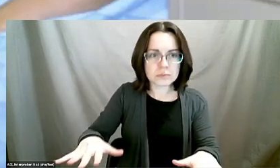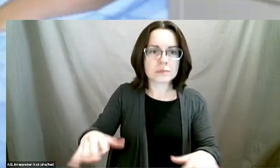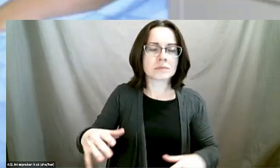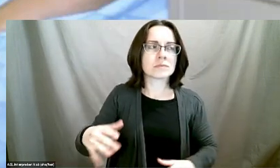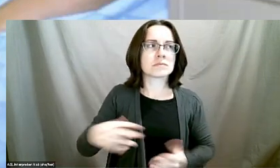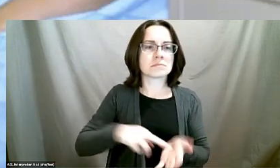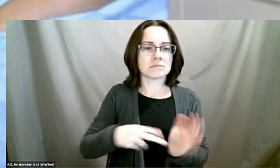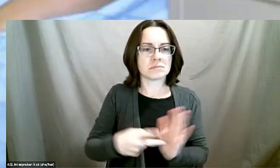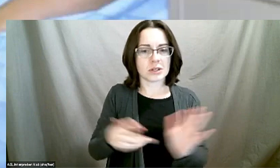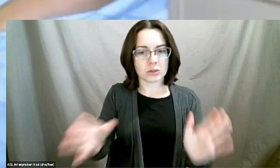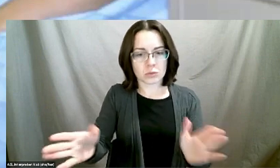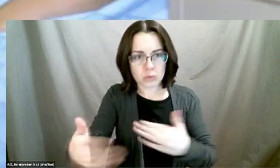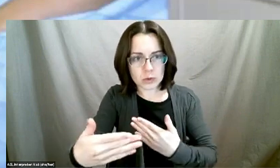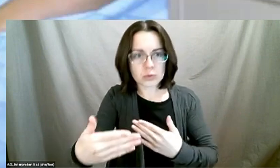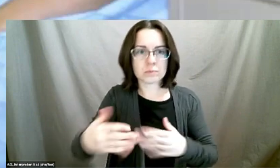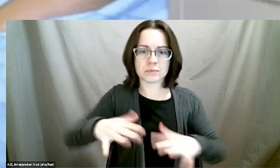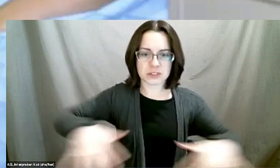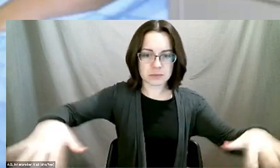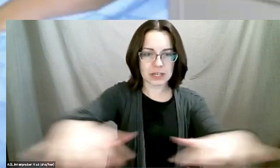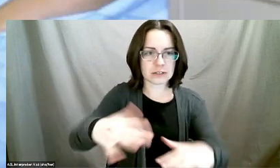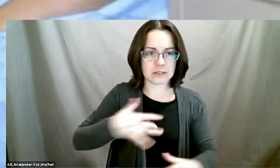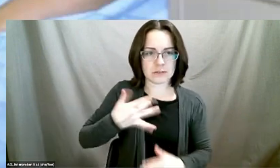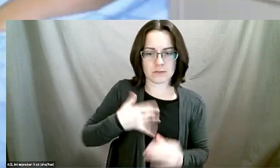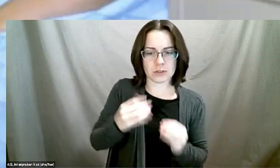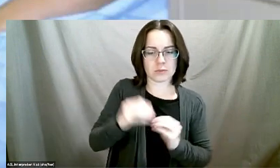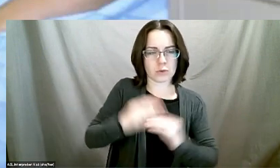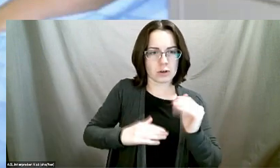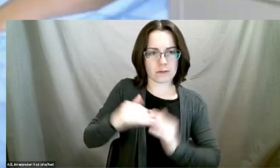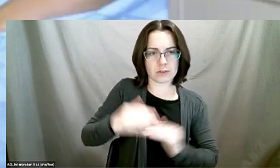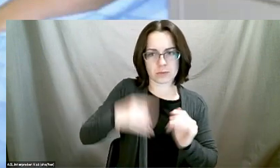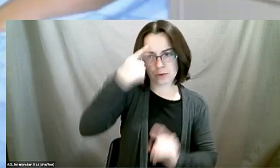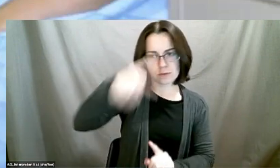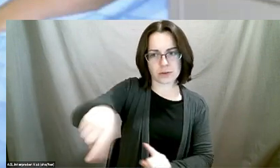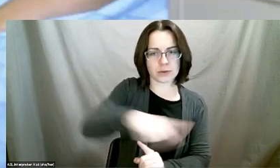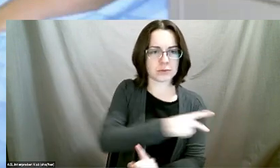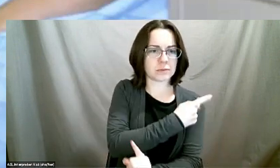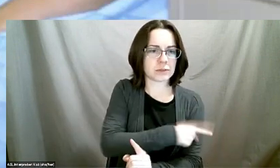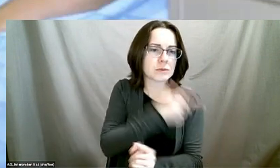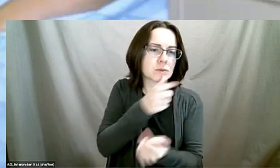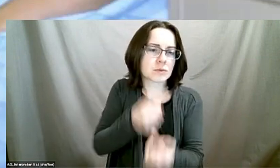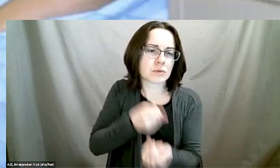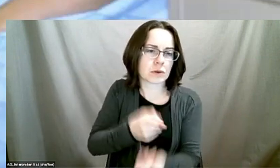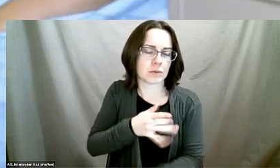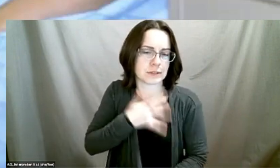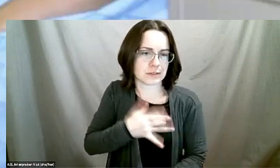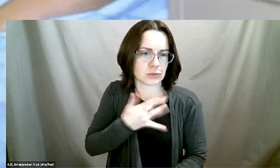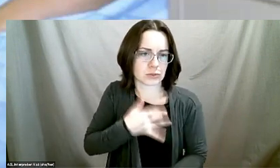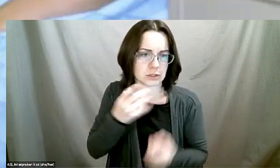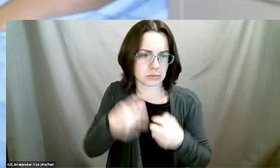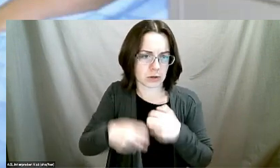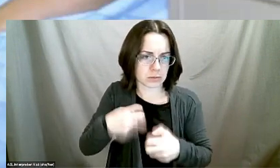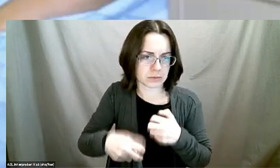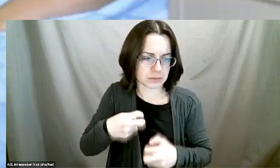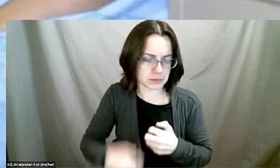more comfortable for those patients with sensory issues. We talk the patient through each step of the exam.